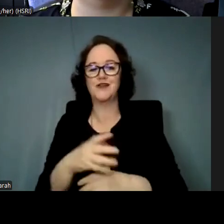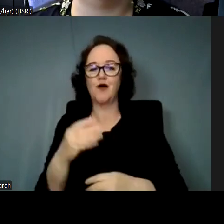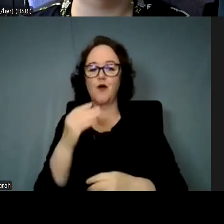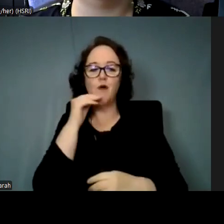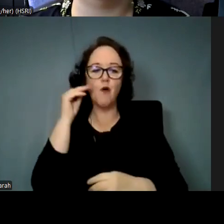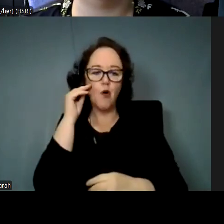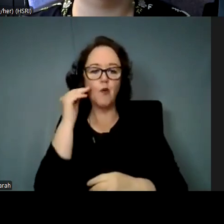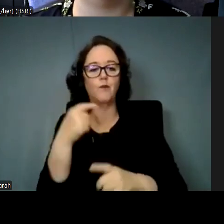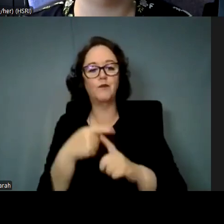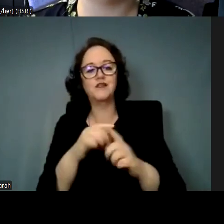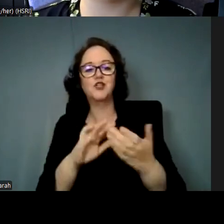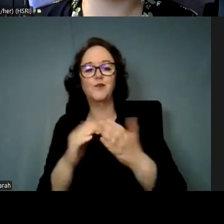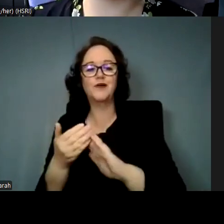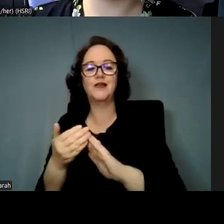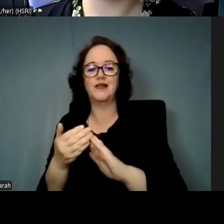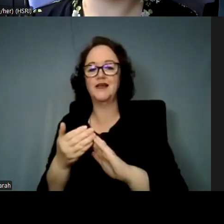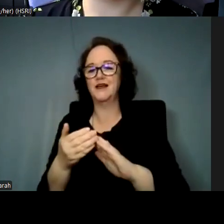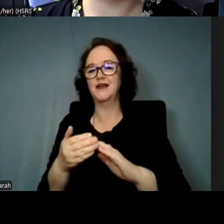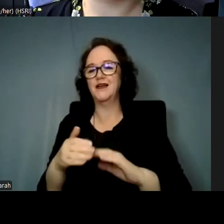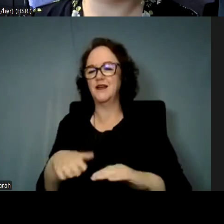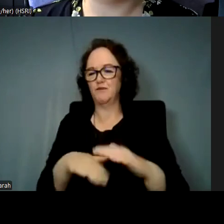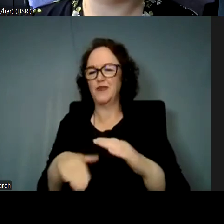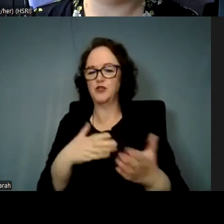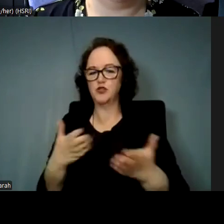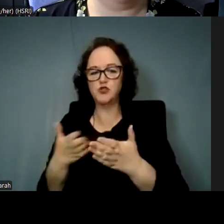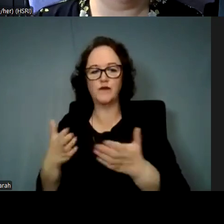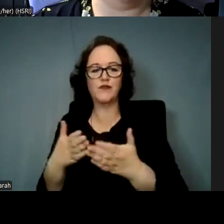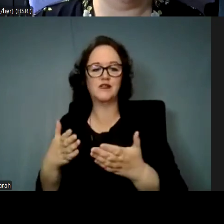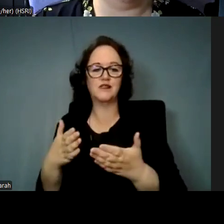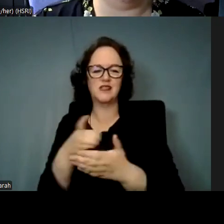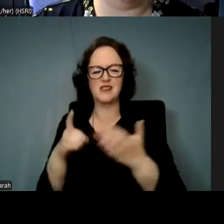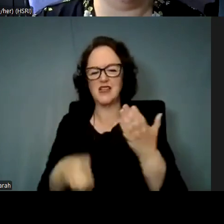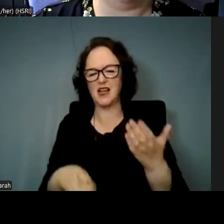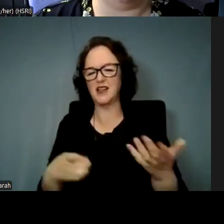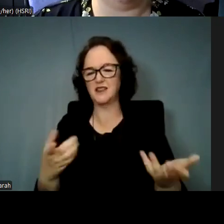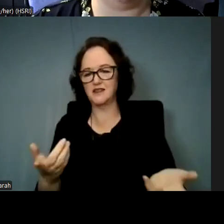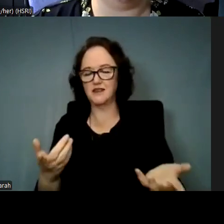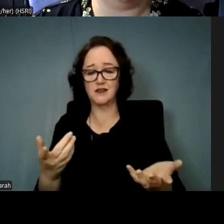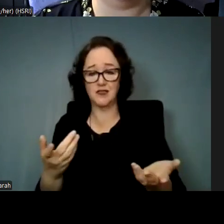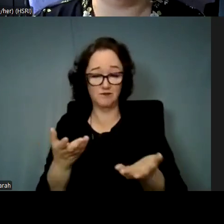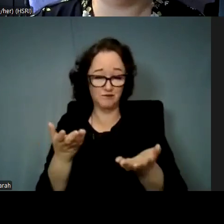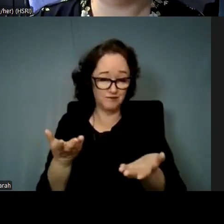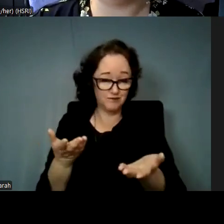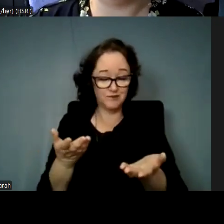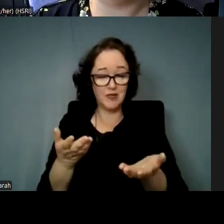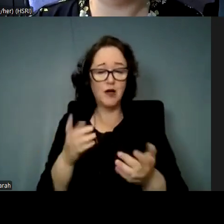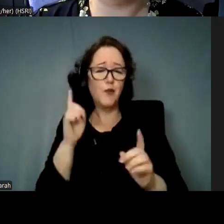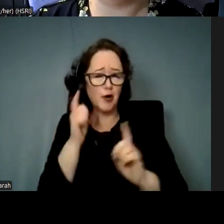beyond the waiver comment opportunity. We've heard a few tidbits already, but other thoughts?